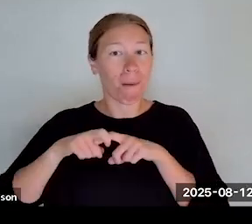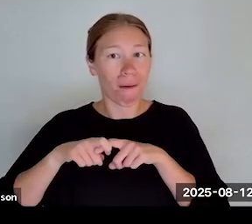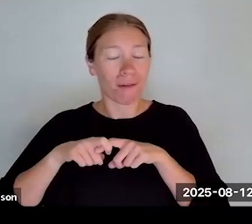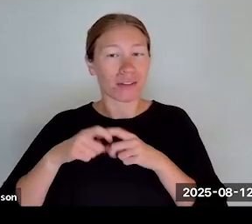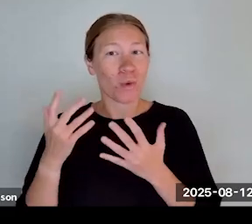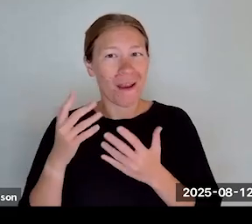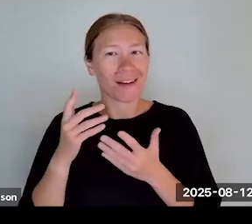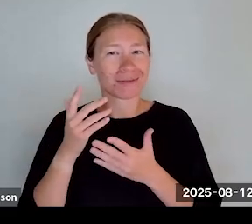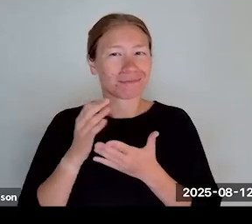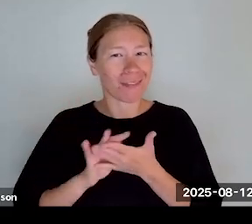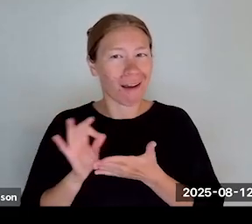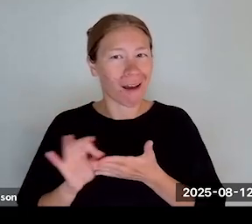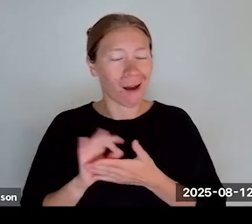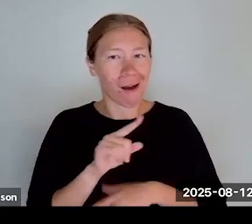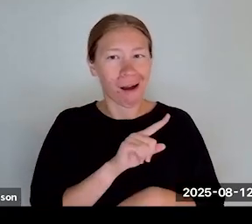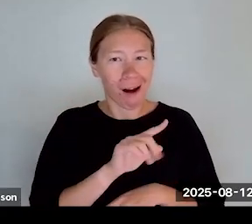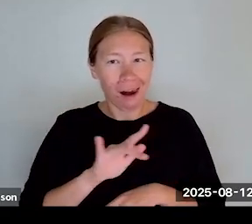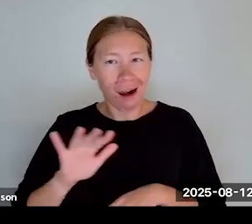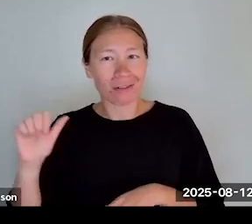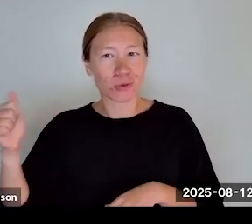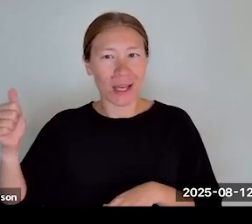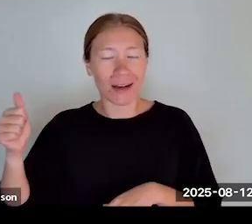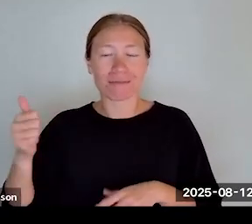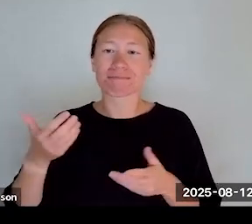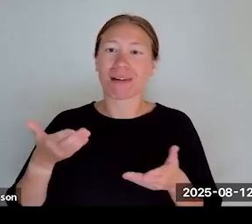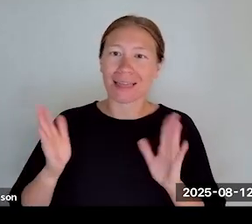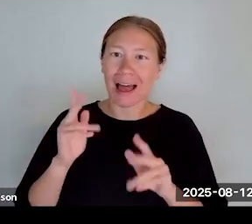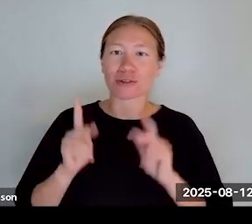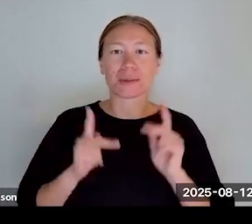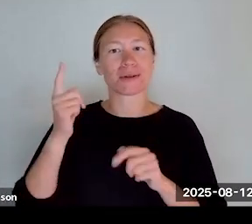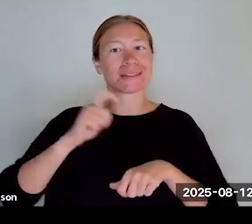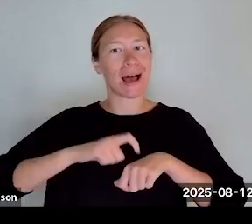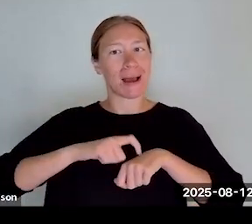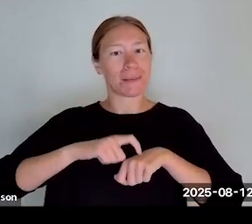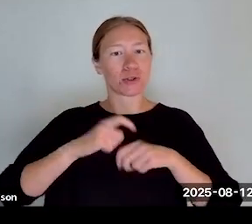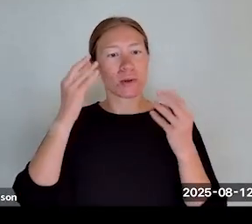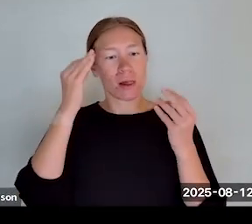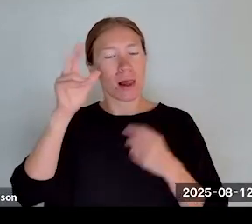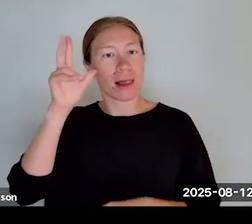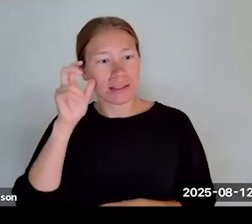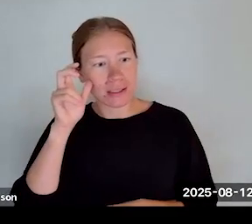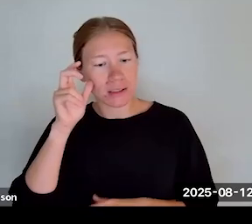This provides others with adequate time to listen, process the question, formulate a response,